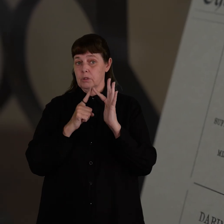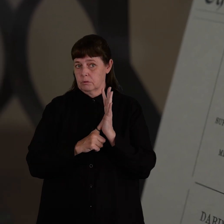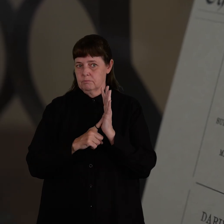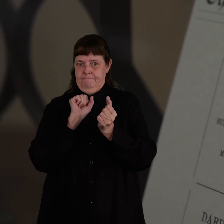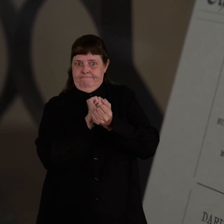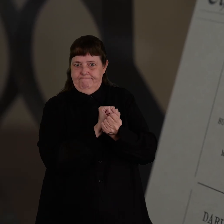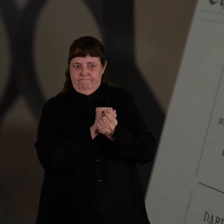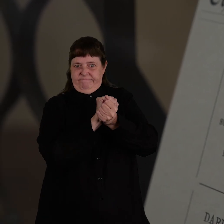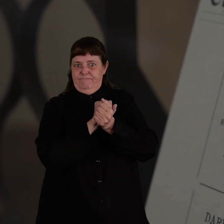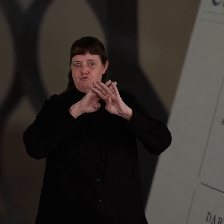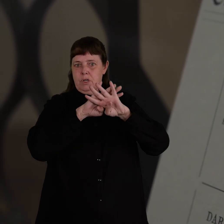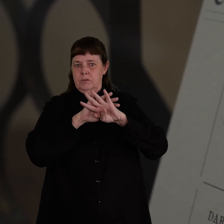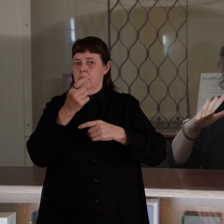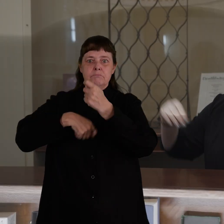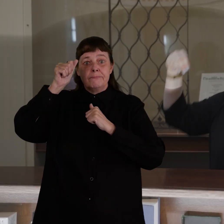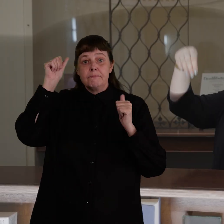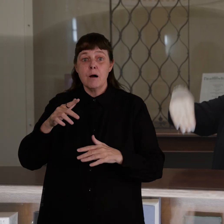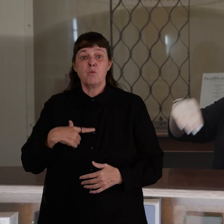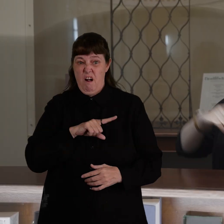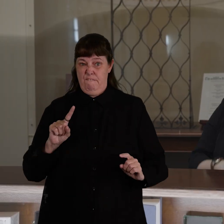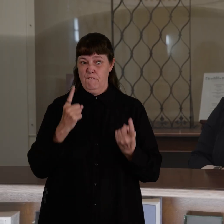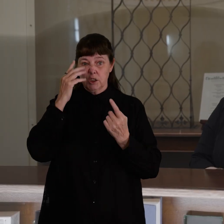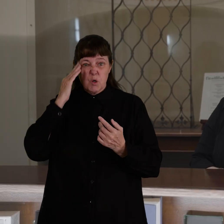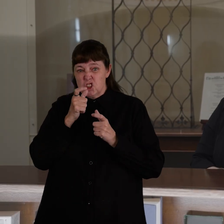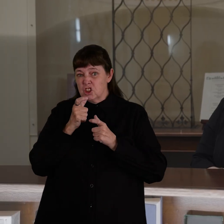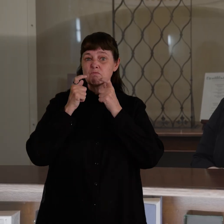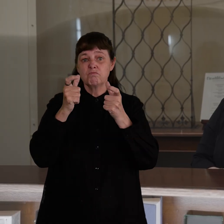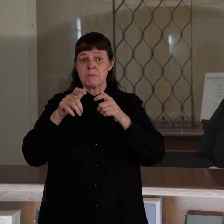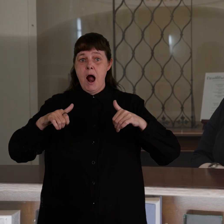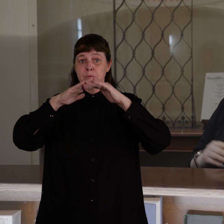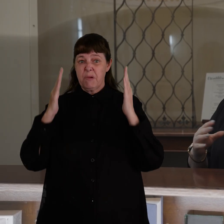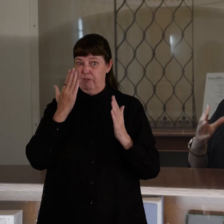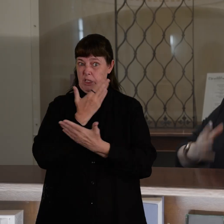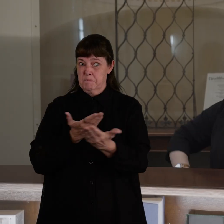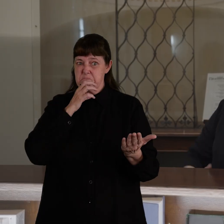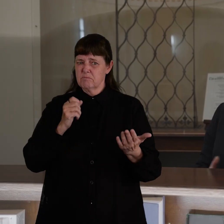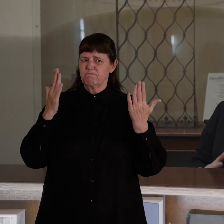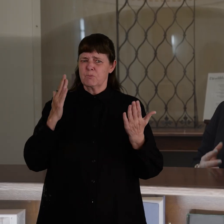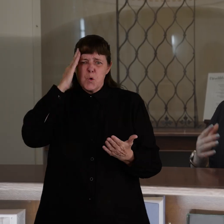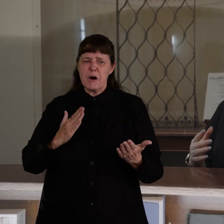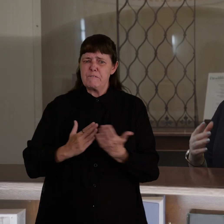of Commons by yelling “votes for women” down onto the floor of the chamber .It's very unique that